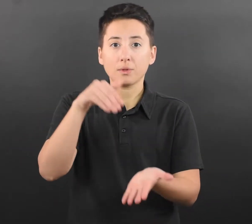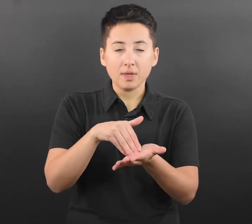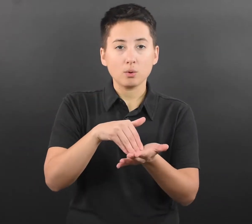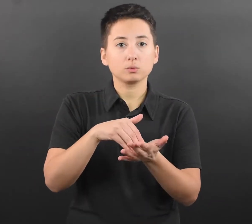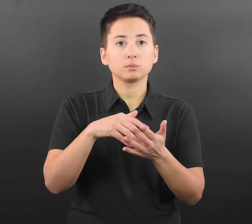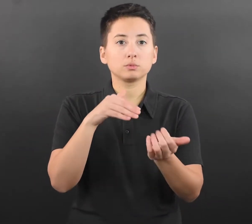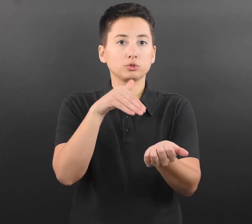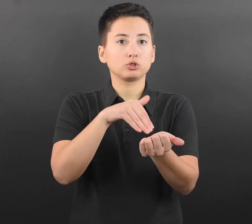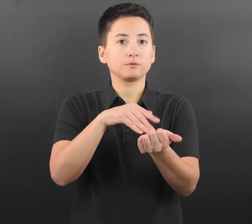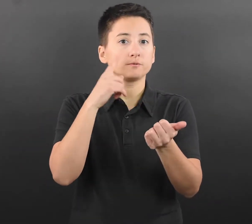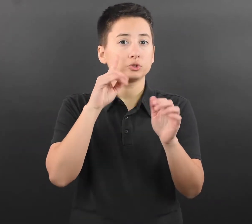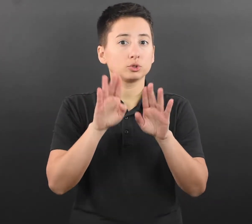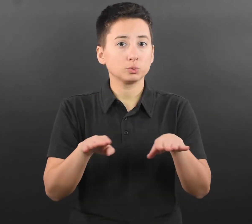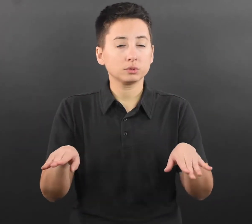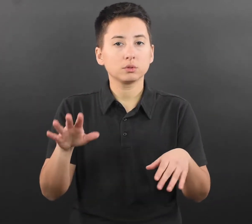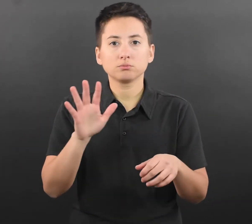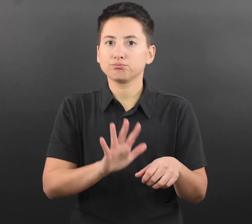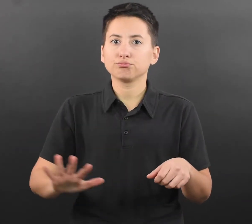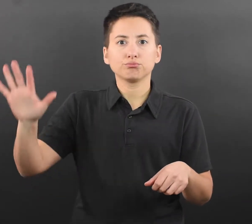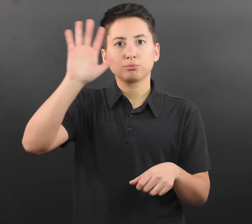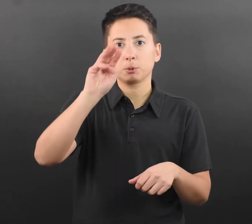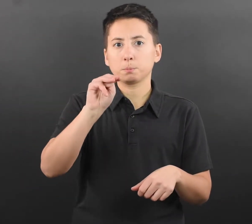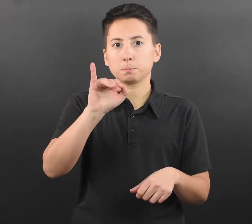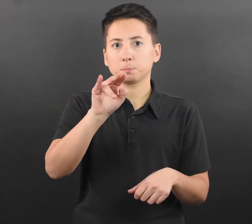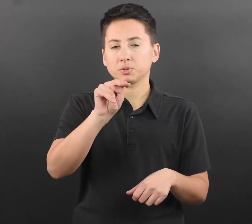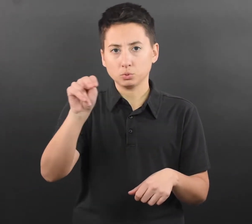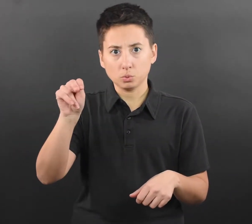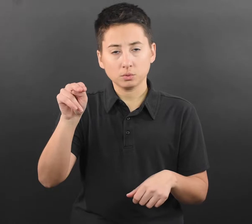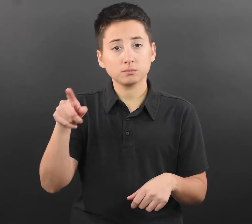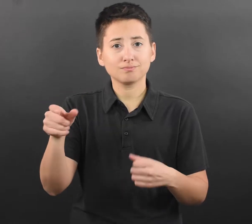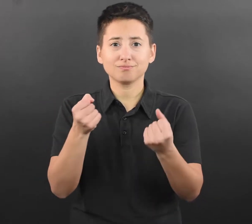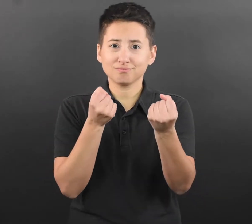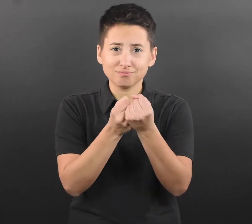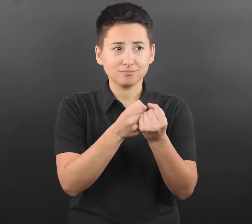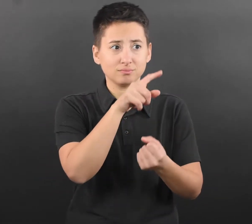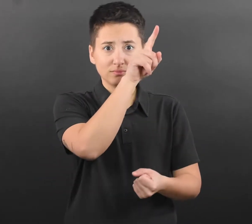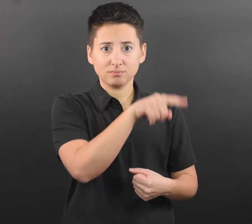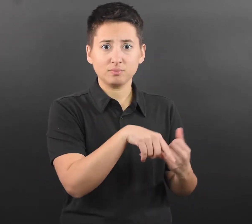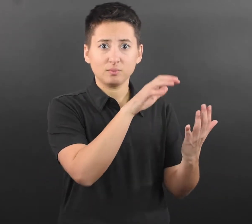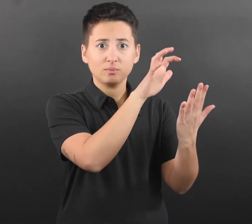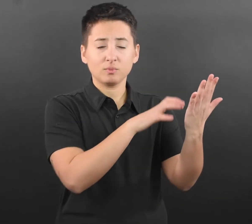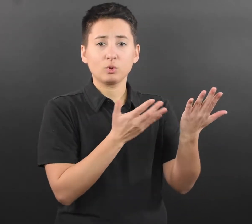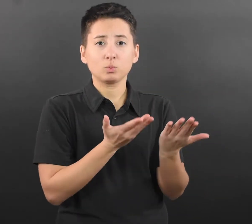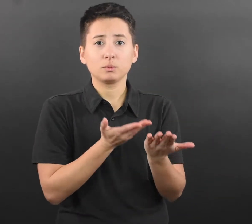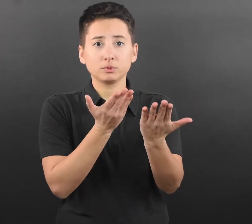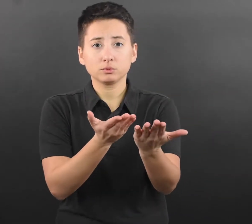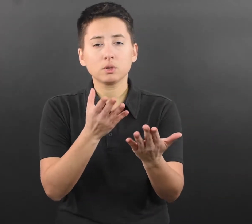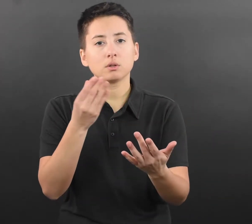and recognizes the importance of in-person learning for our state’s students.